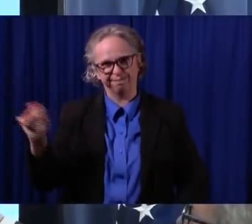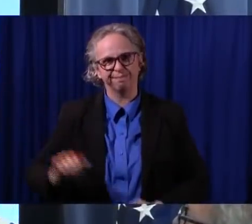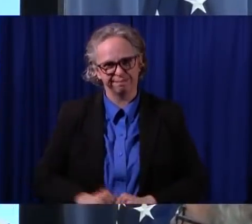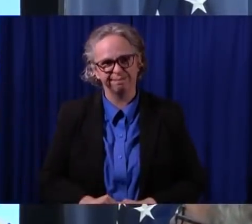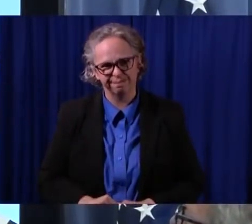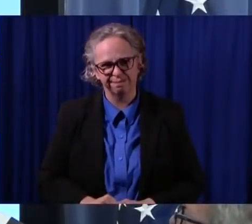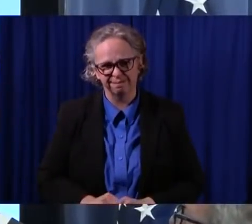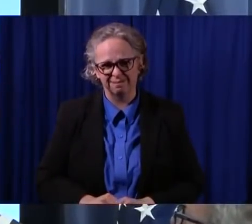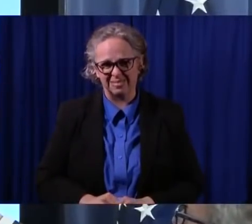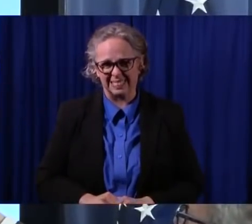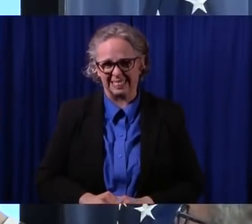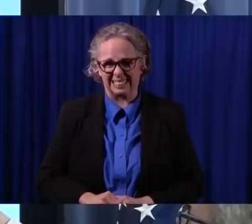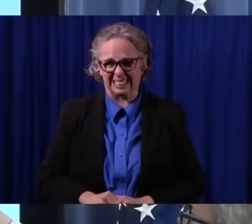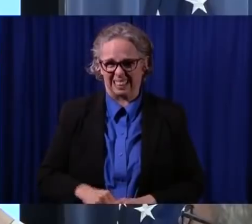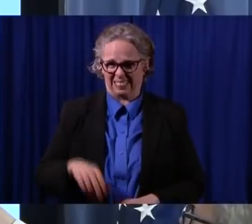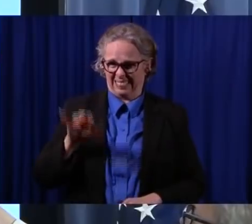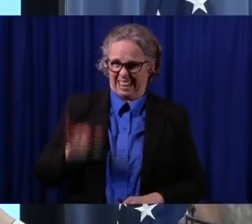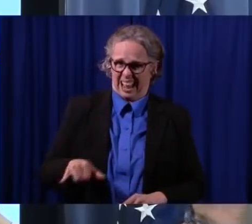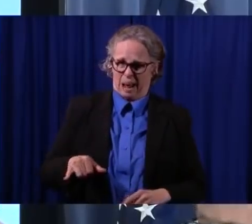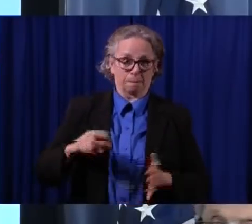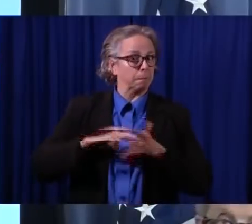COUNTY. YOU CAN SEE THE CASES